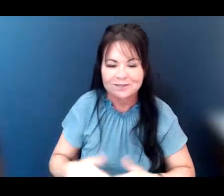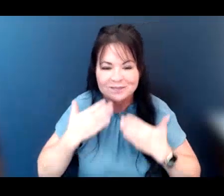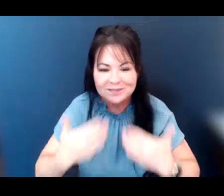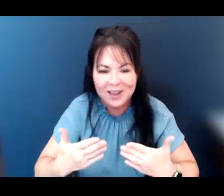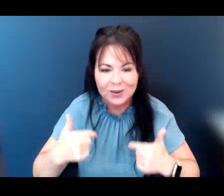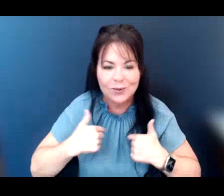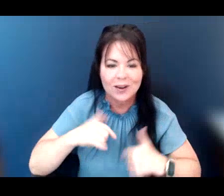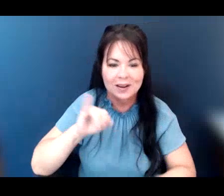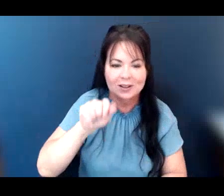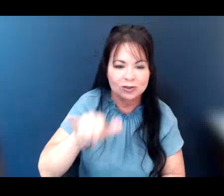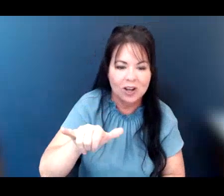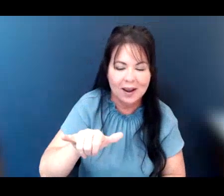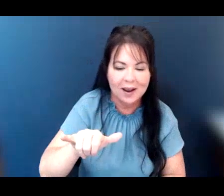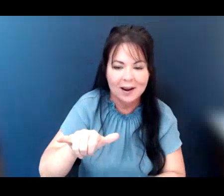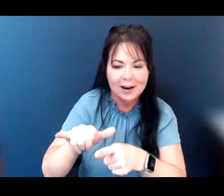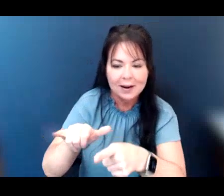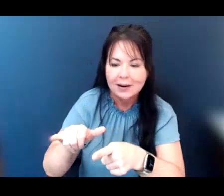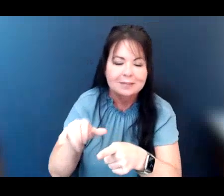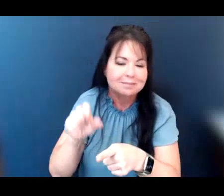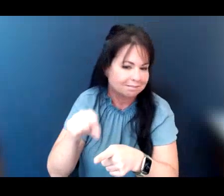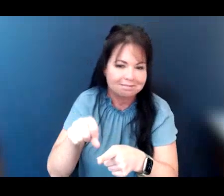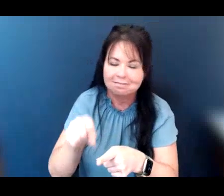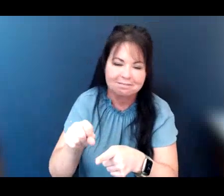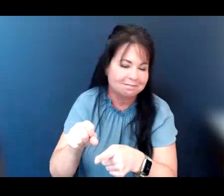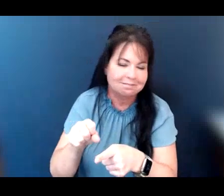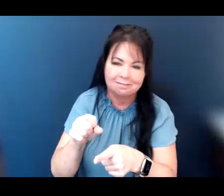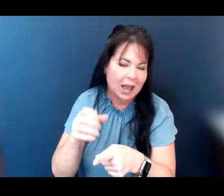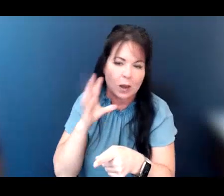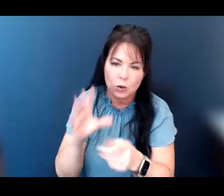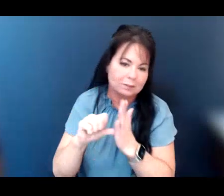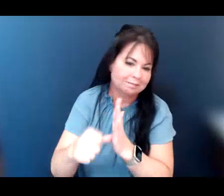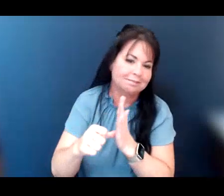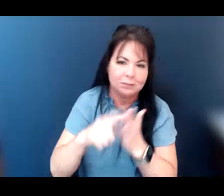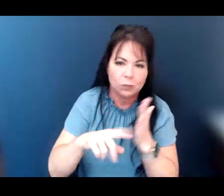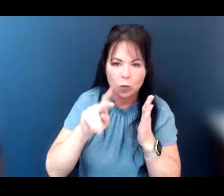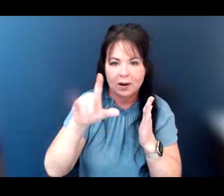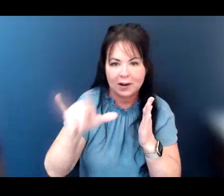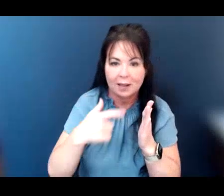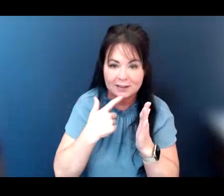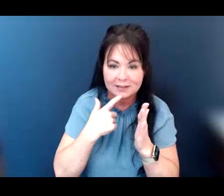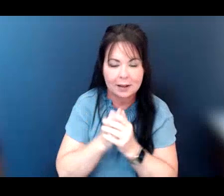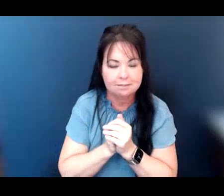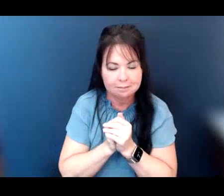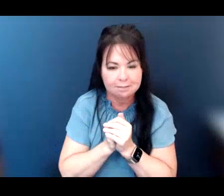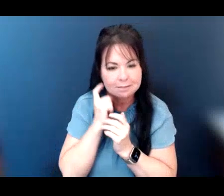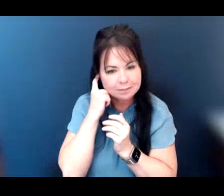I want to echo a couple of things that Kelly said that I want to really make sure people get is, one, with the point that we all have blind spots.